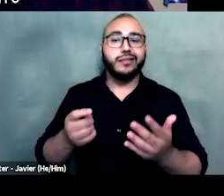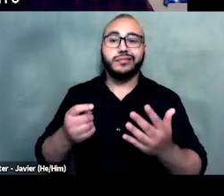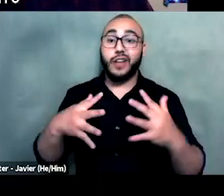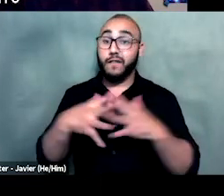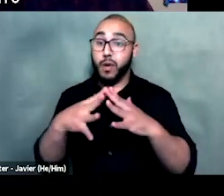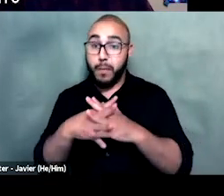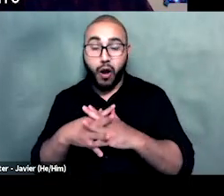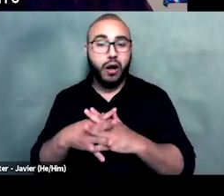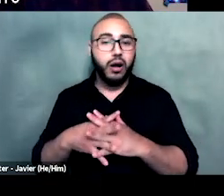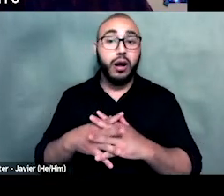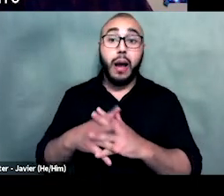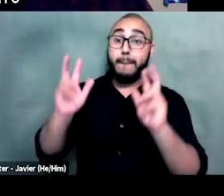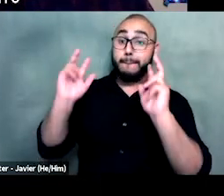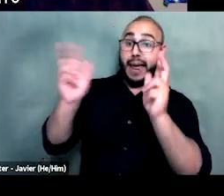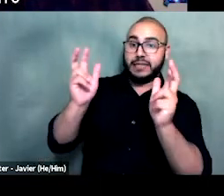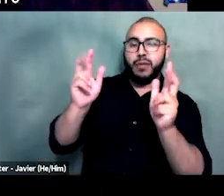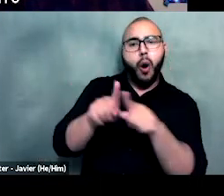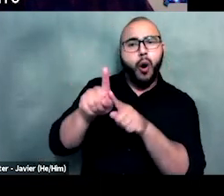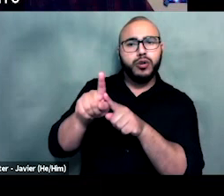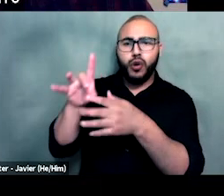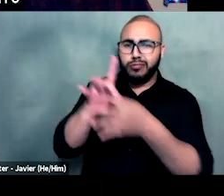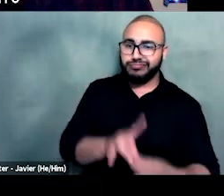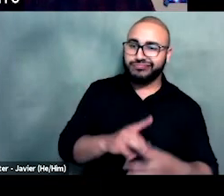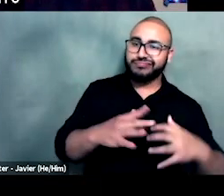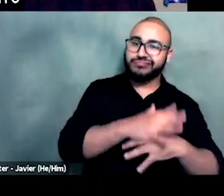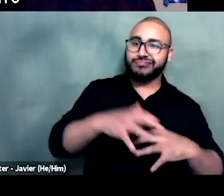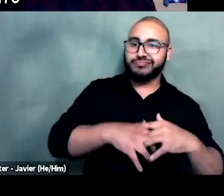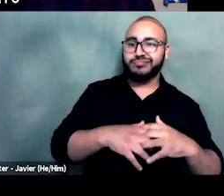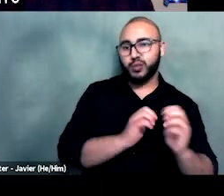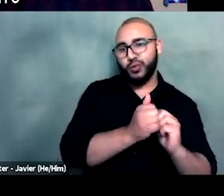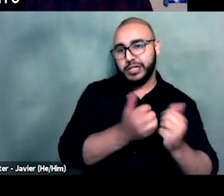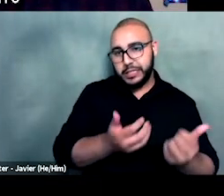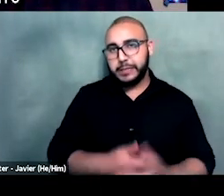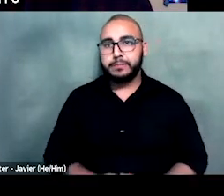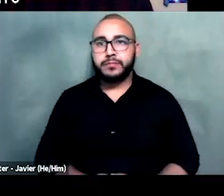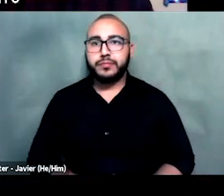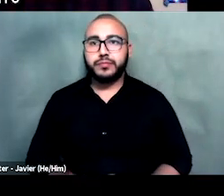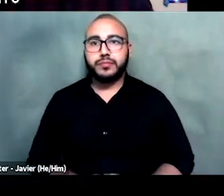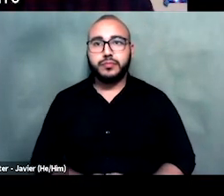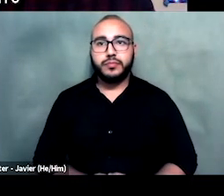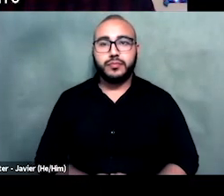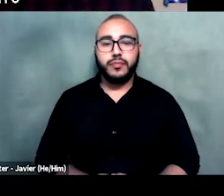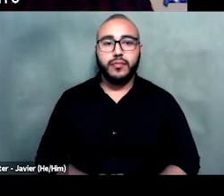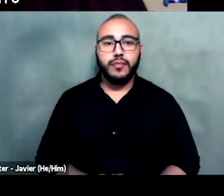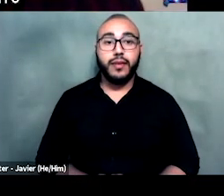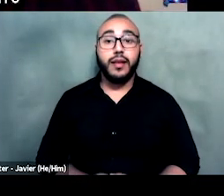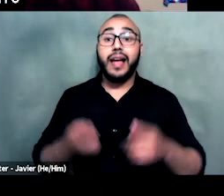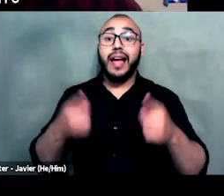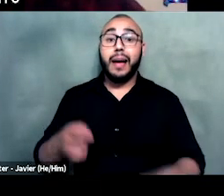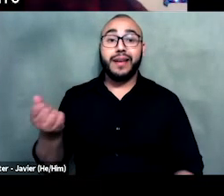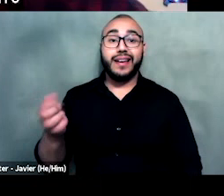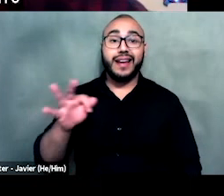basketball has its roots in Native American athletics. In 1987, the United States Senate